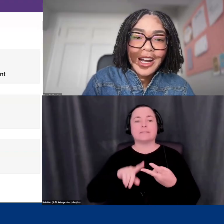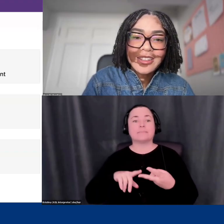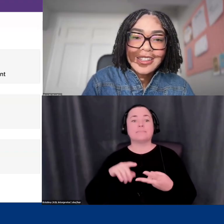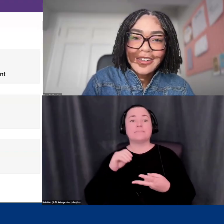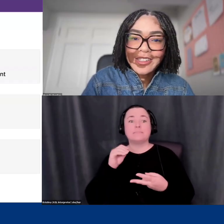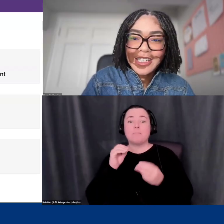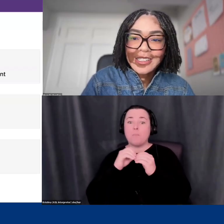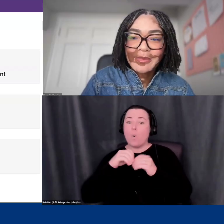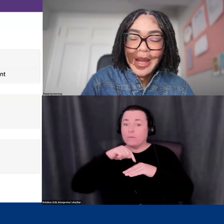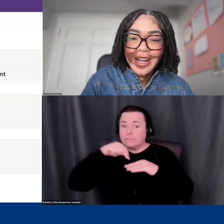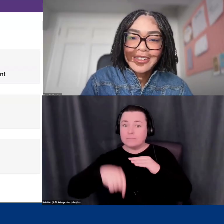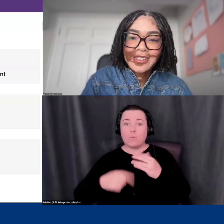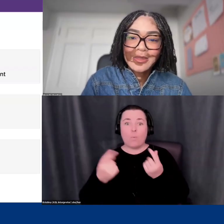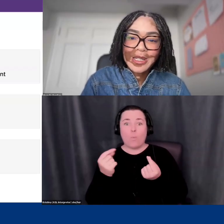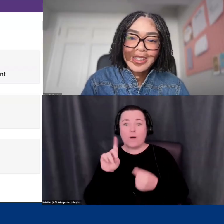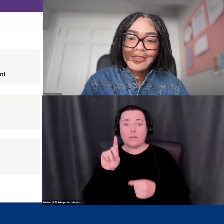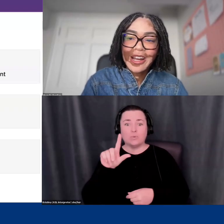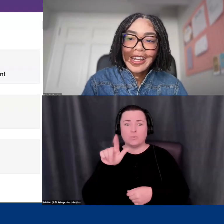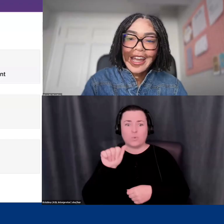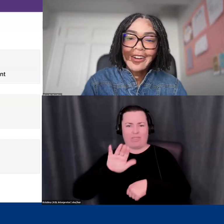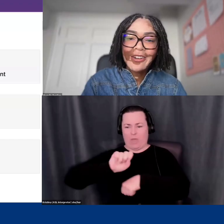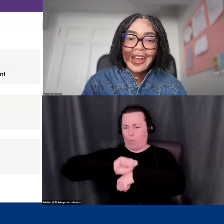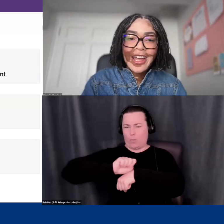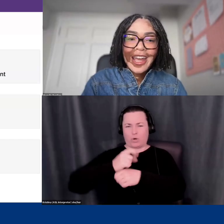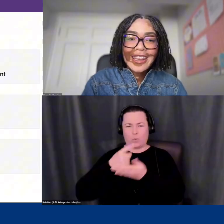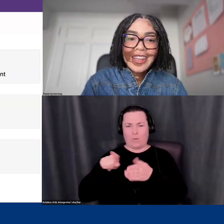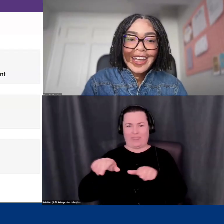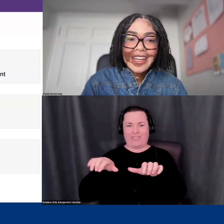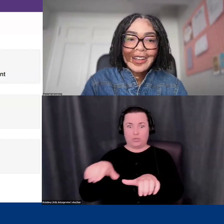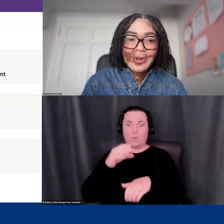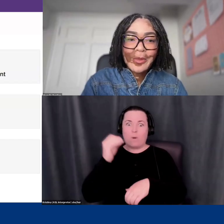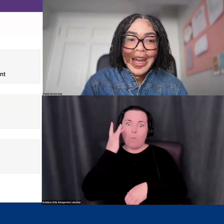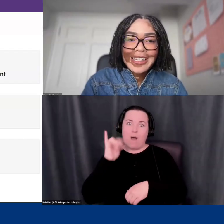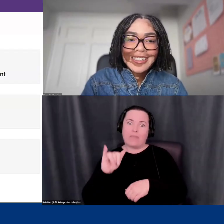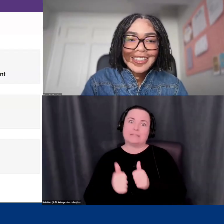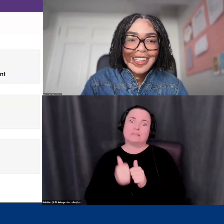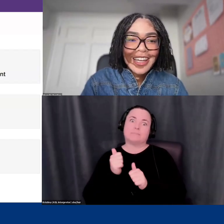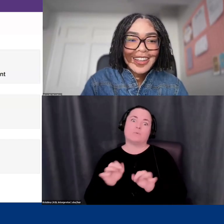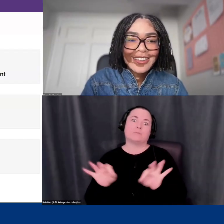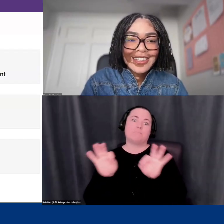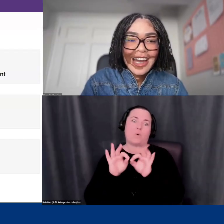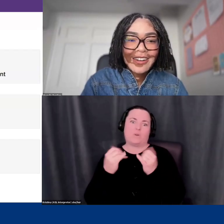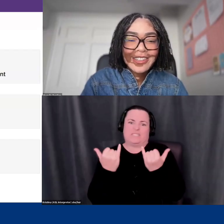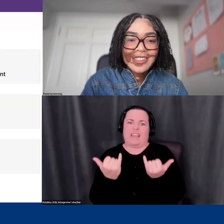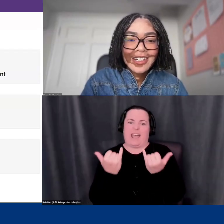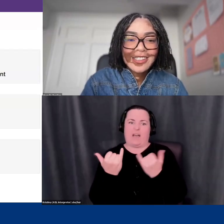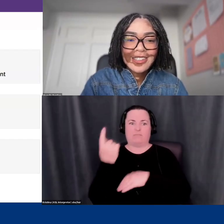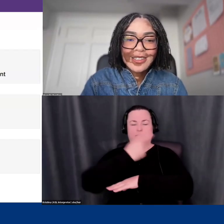why this conversation matters, especially right now. And then we'll pass it to Taylor to have a discussion